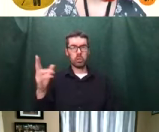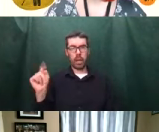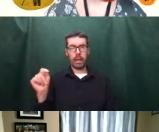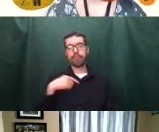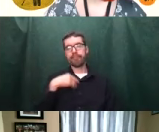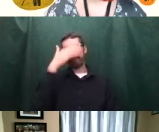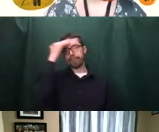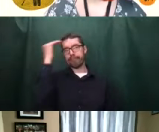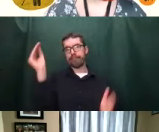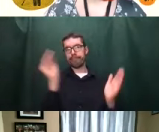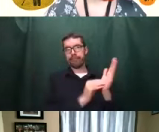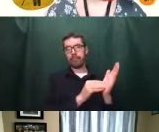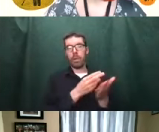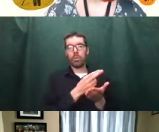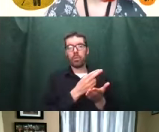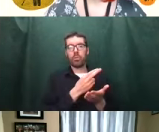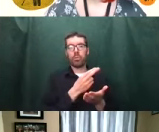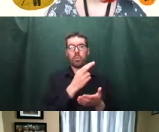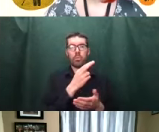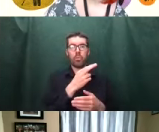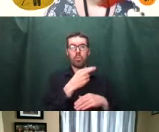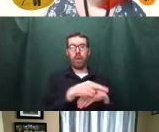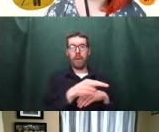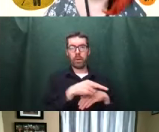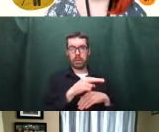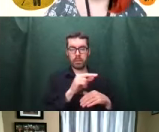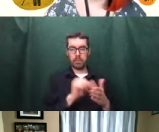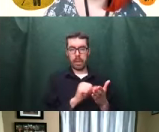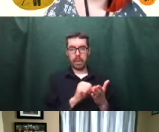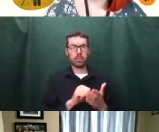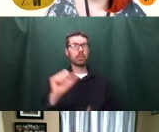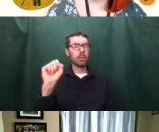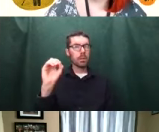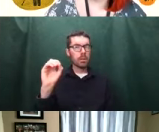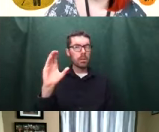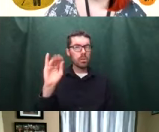page. But this term social access has been on my mind a lot and I wanted to just tell